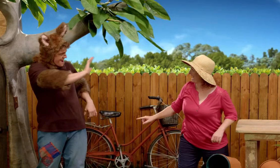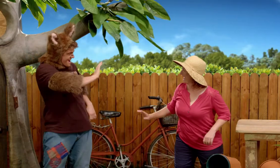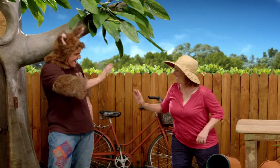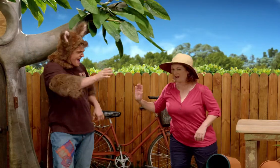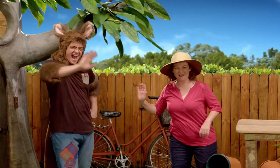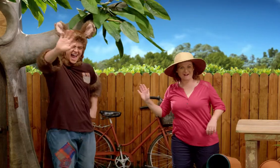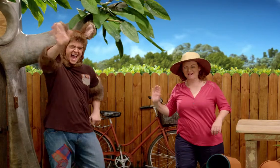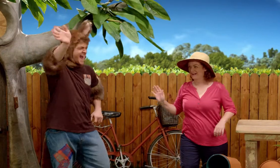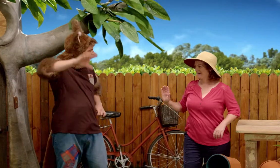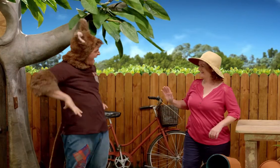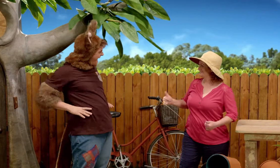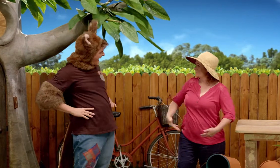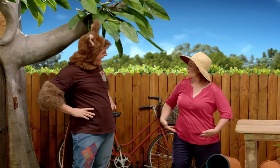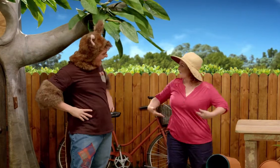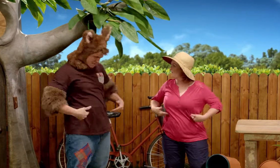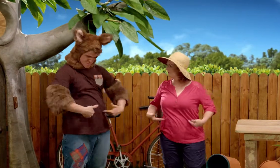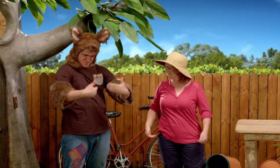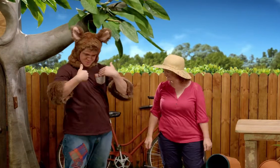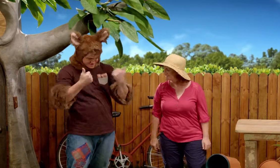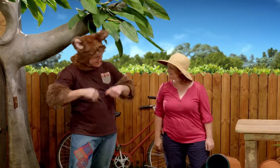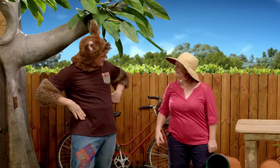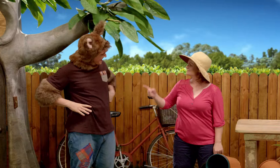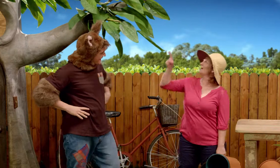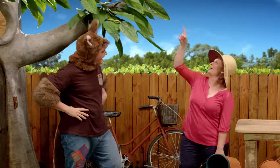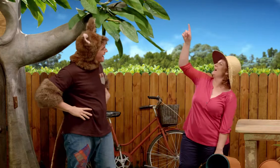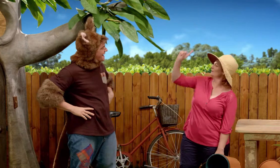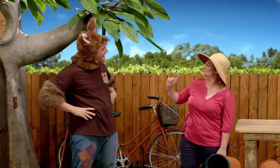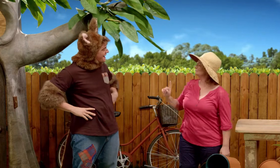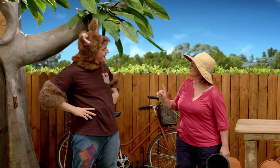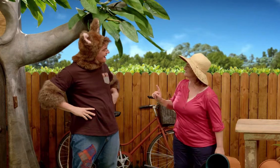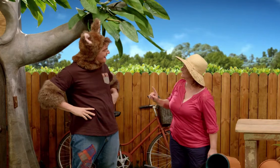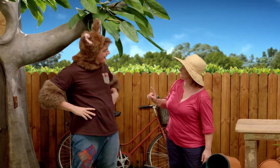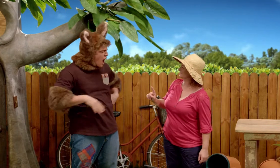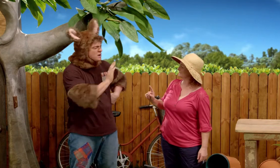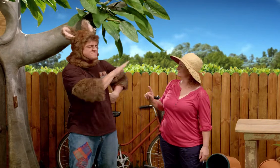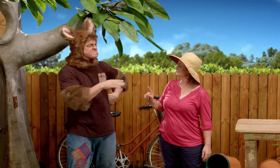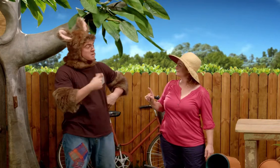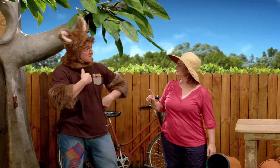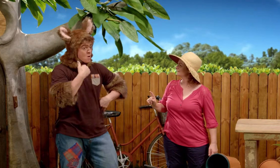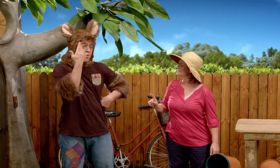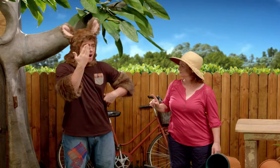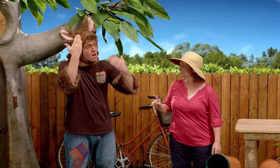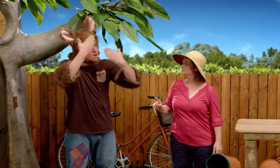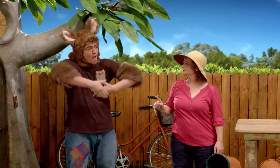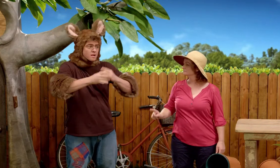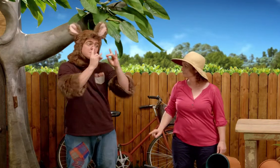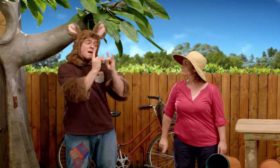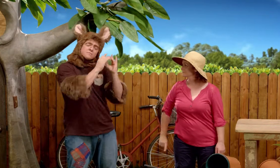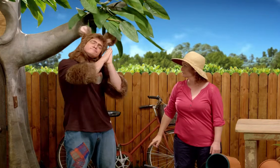Hi Sally, hello everyone. Good morning Possum. Good morning. What were you doing up there? Well I don't always sleep in my bed